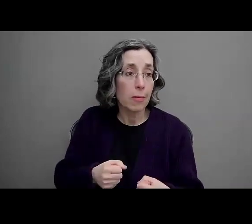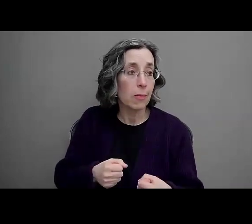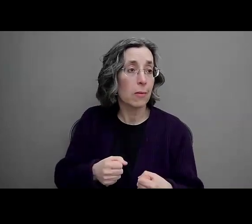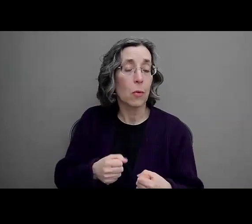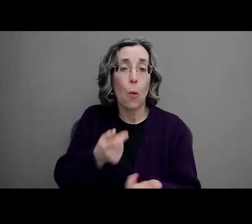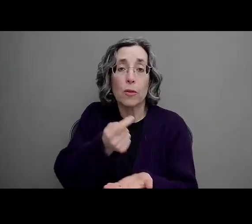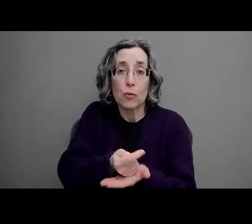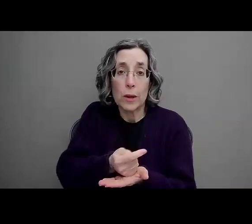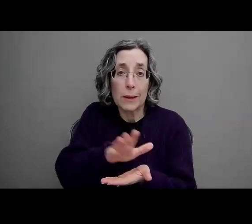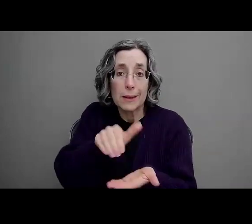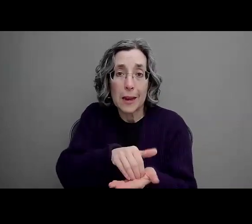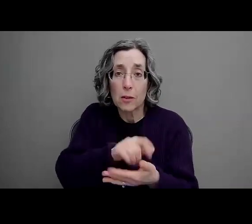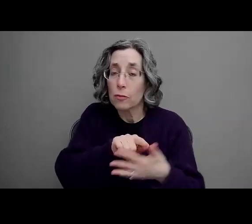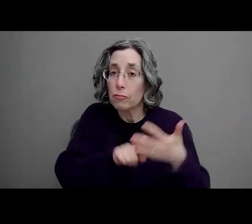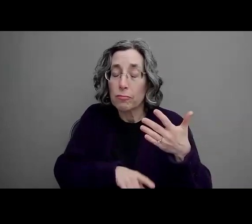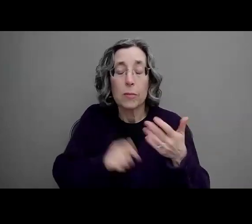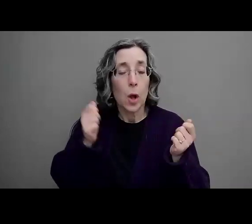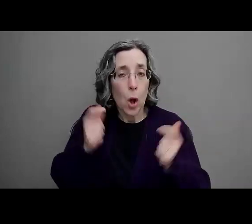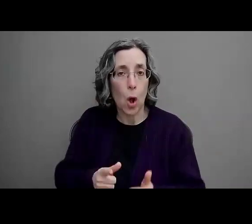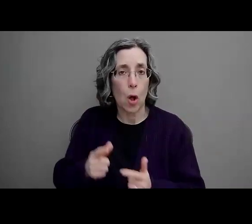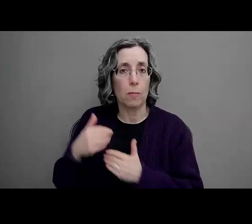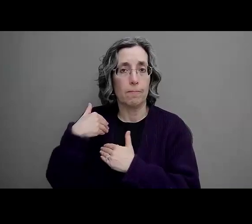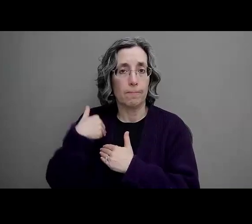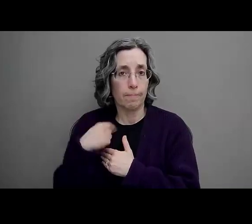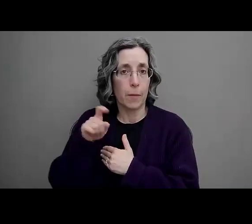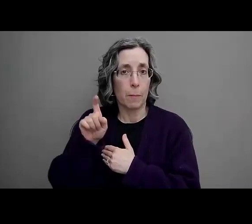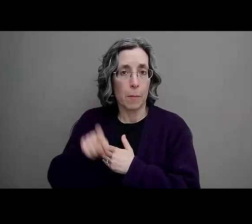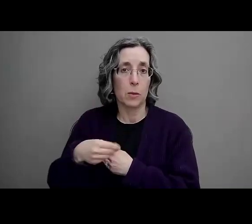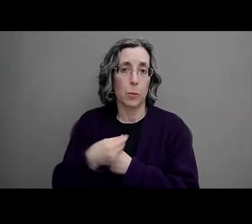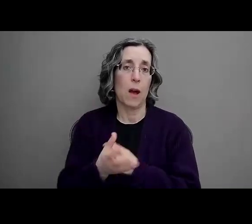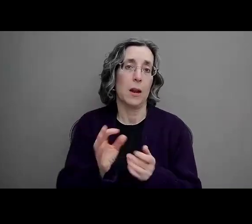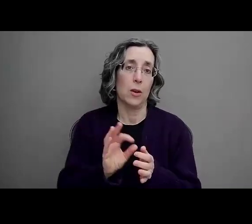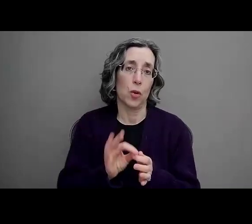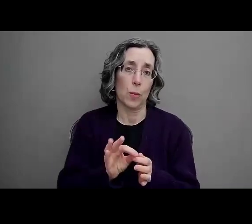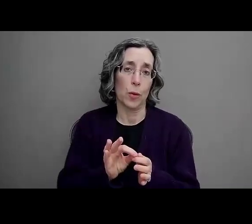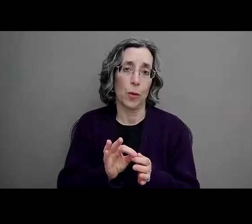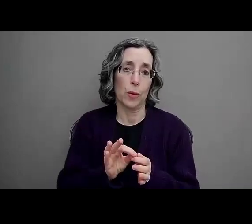health facilities, treatment centers, they all have a responsibility to provide